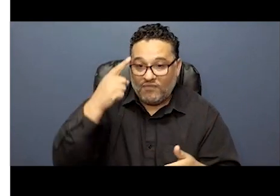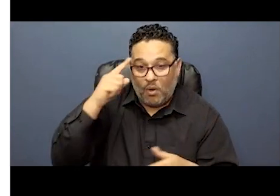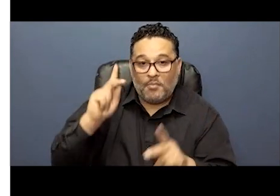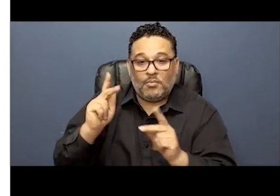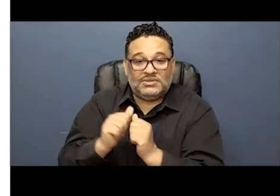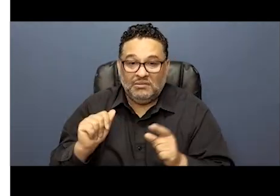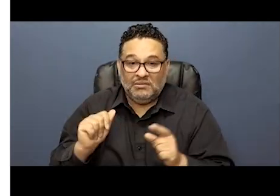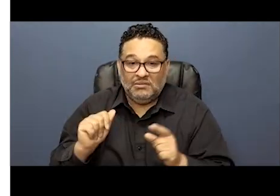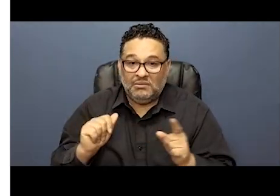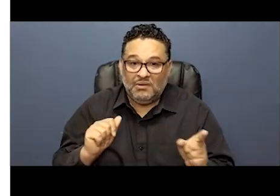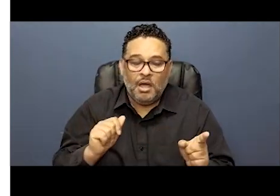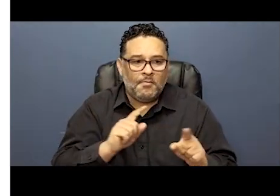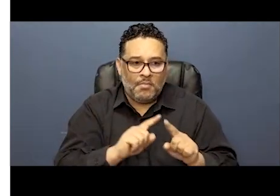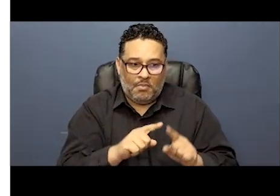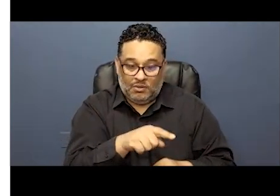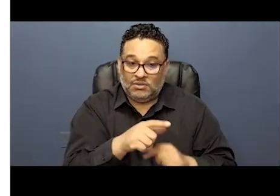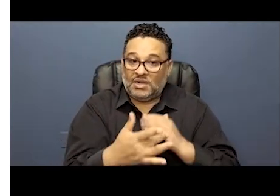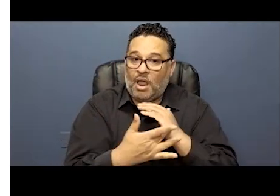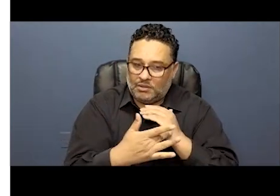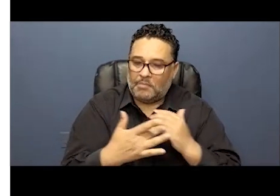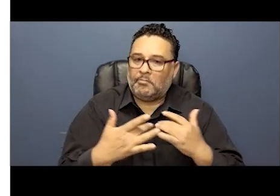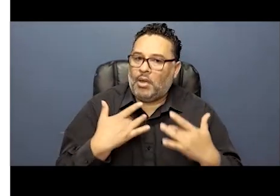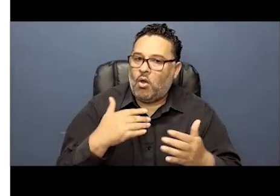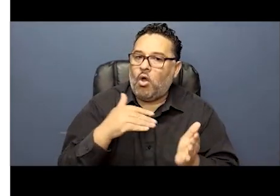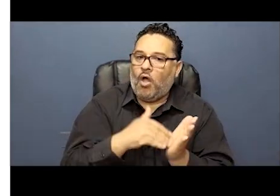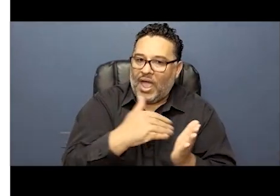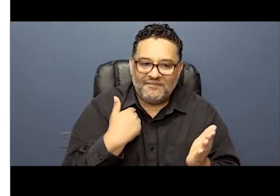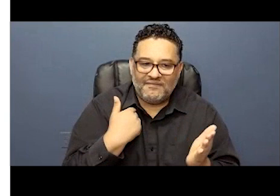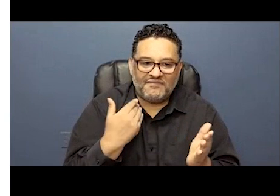these technologies often contain built-in accessibility features